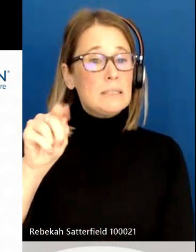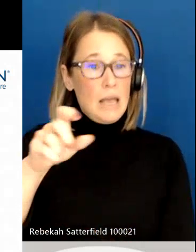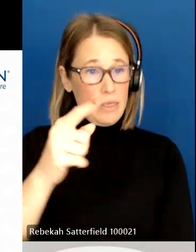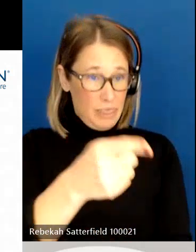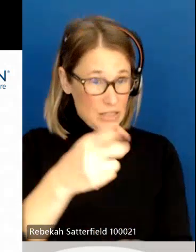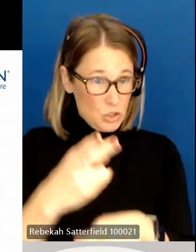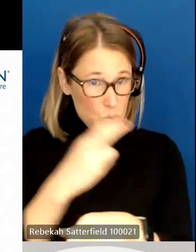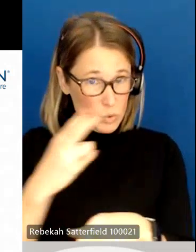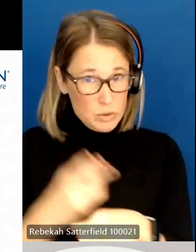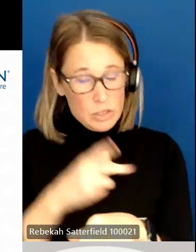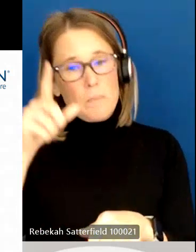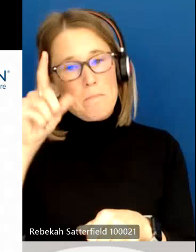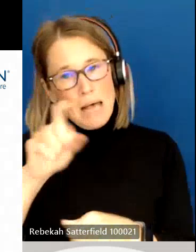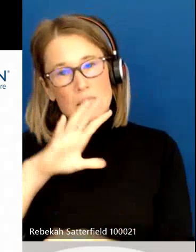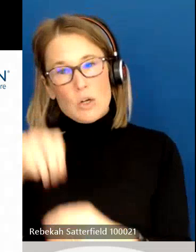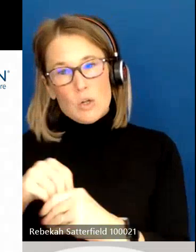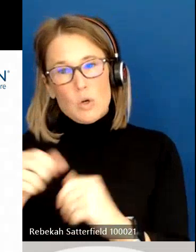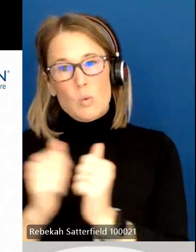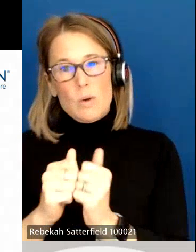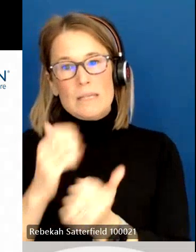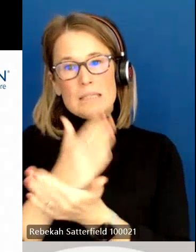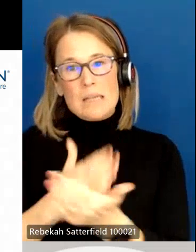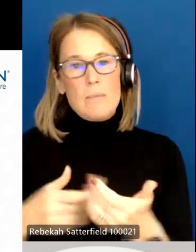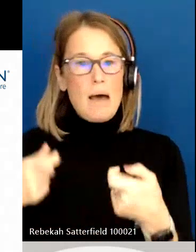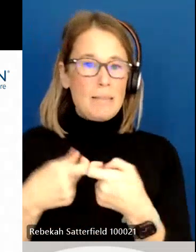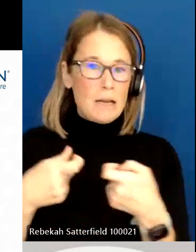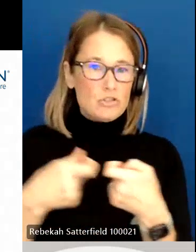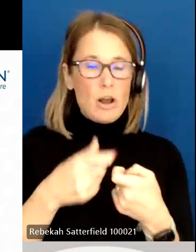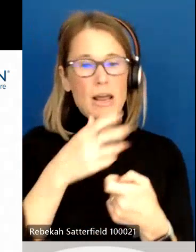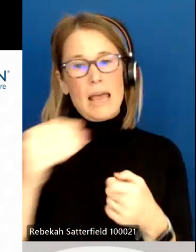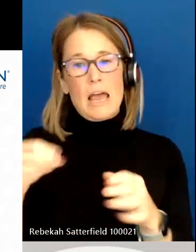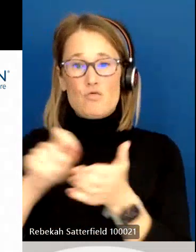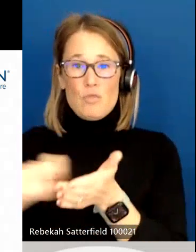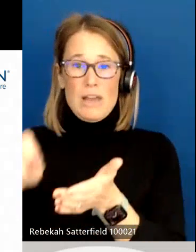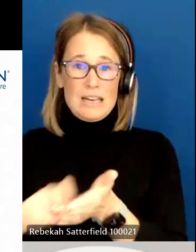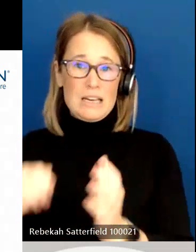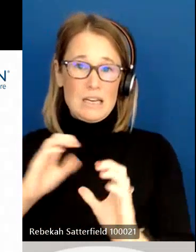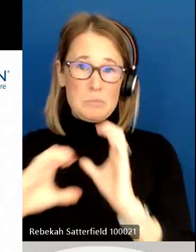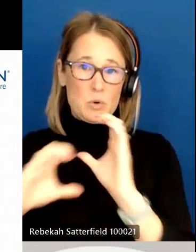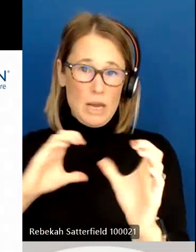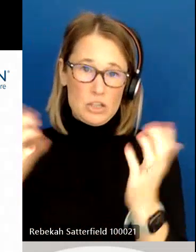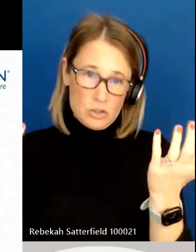have to include it in certain electronic and written Communications so notices notices of